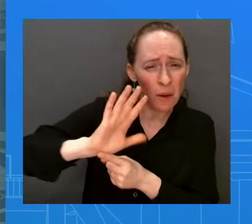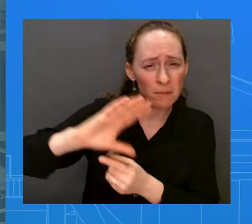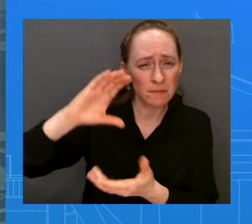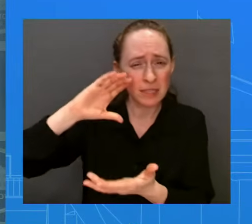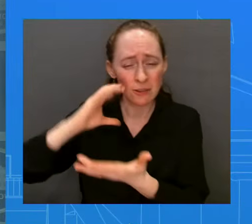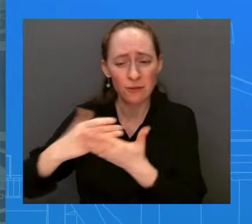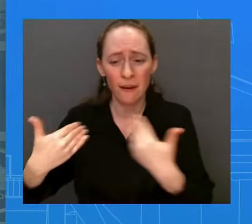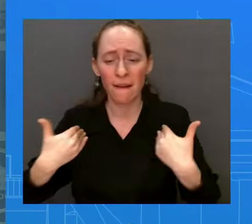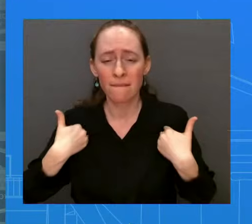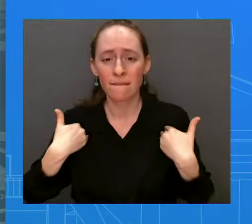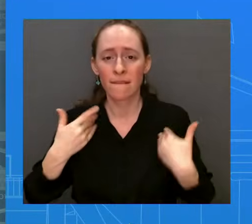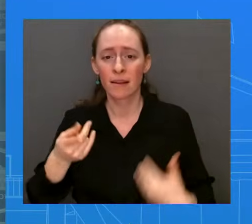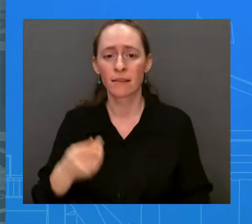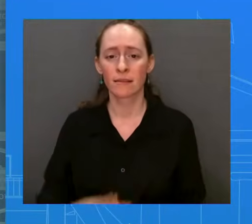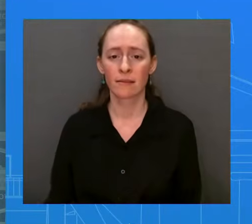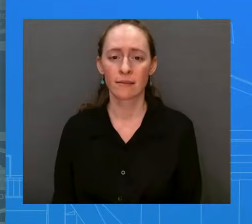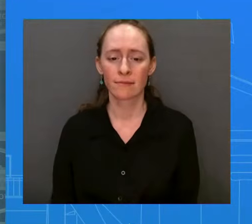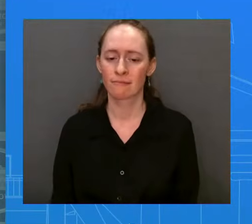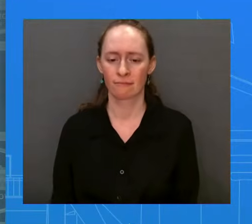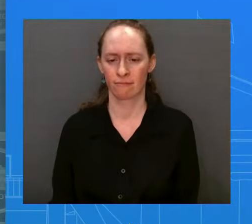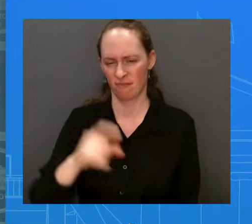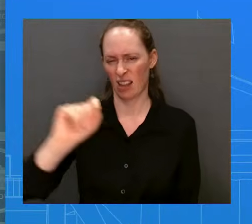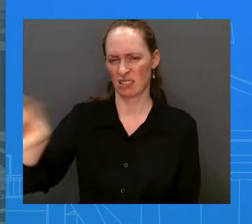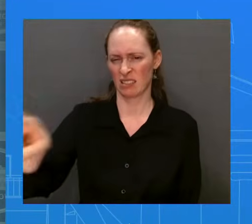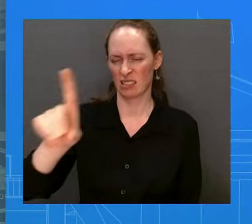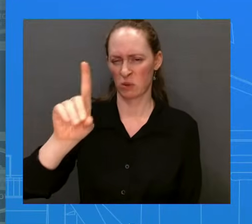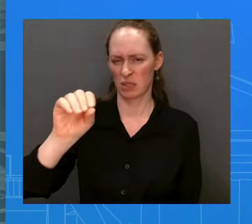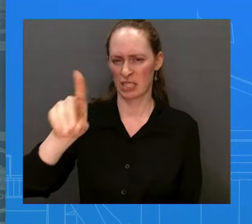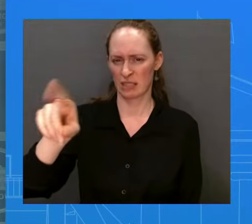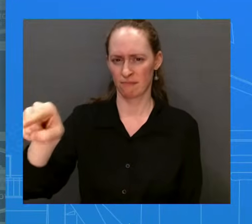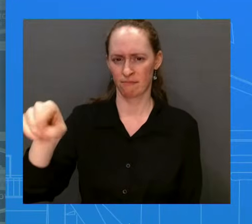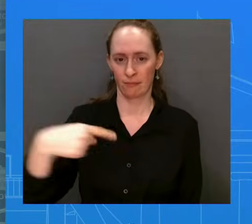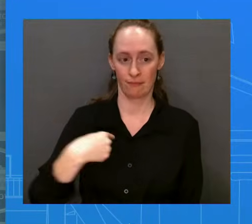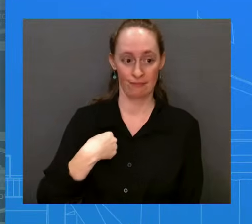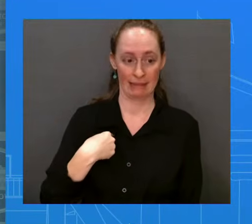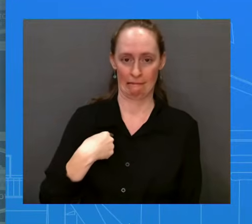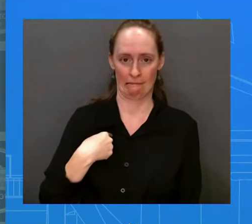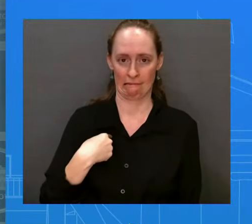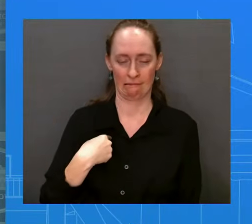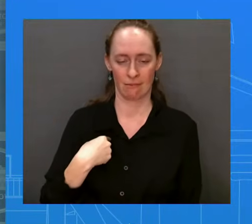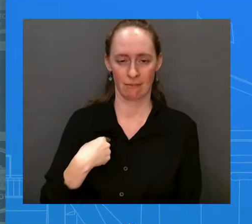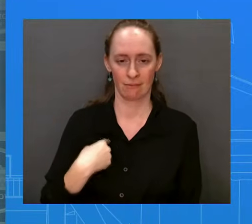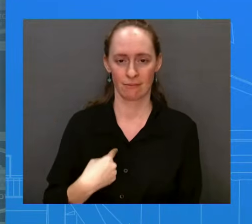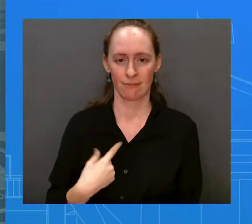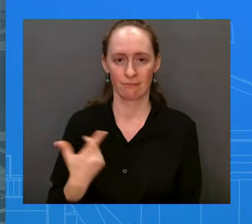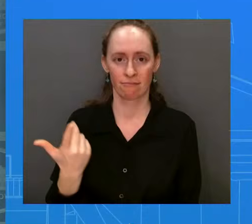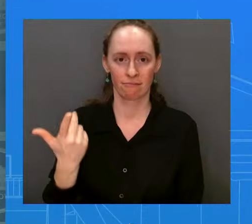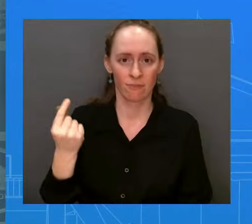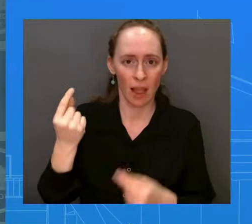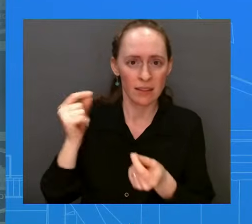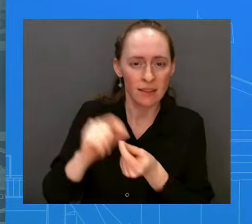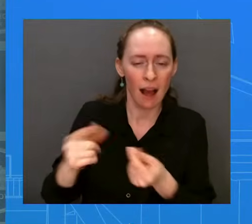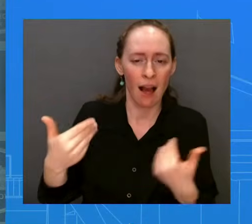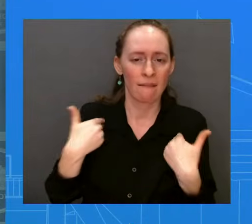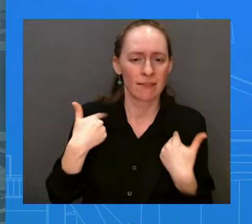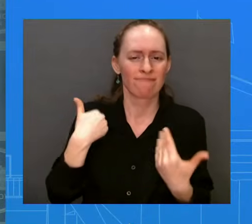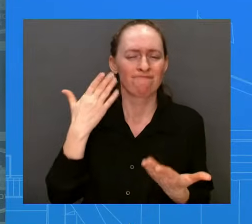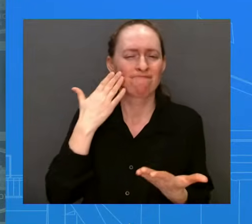I -- I don't know what kind of imagery might exist, and they'd be one to talk about whether they're releasable or not.